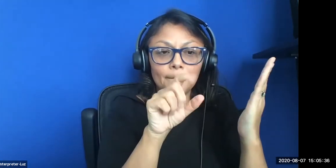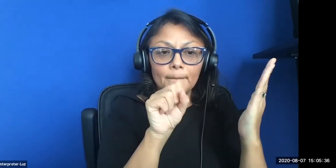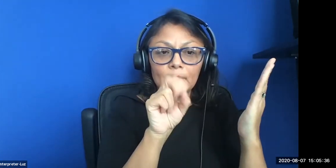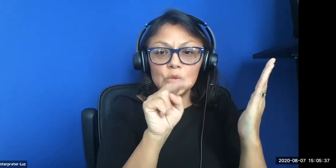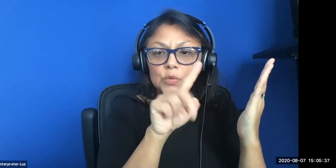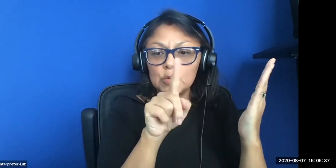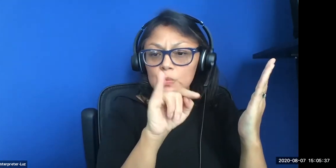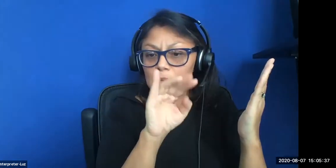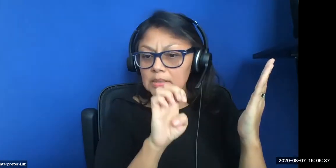Channelle Charest: So I think that